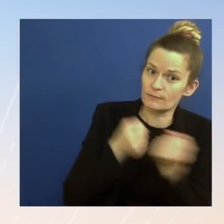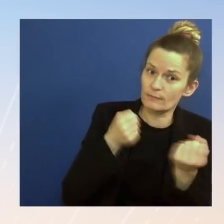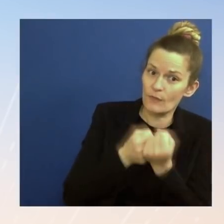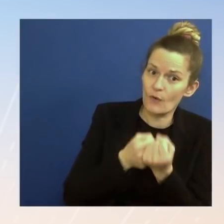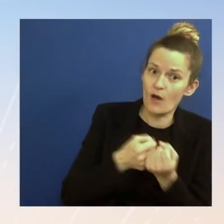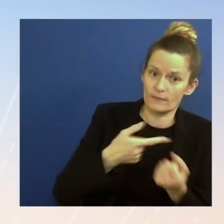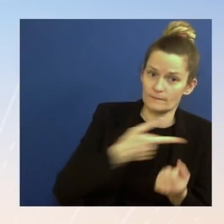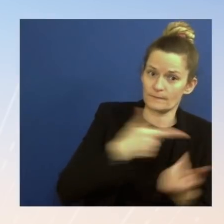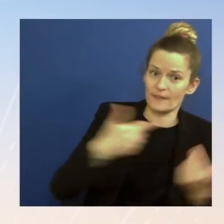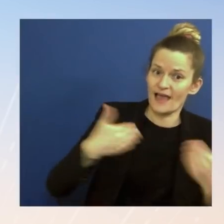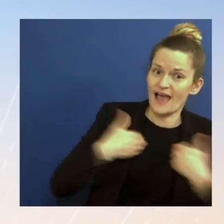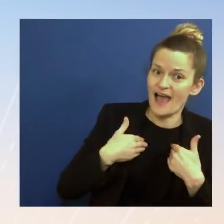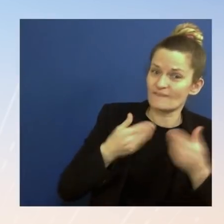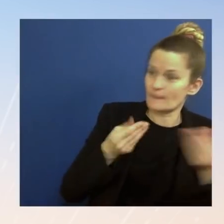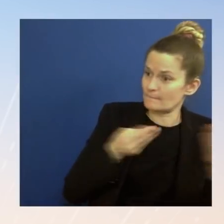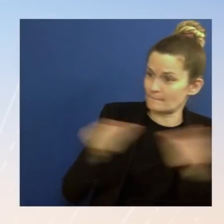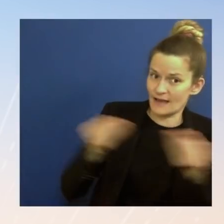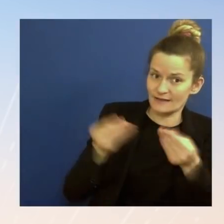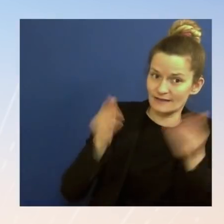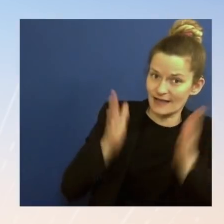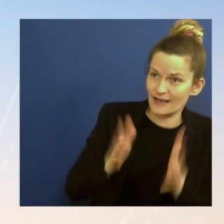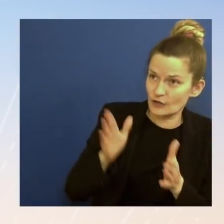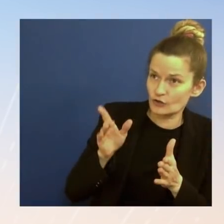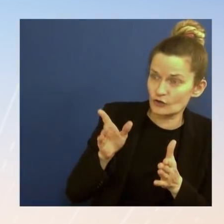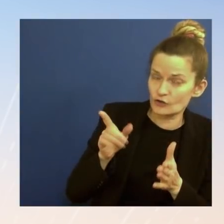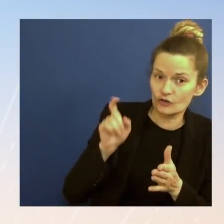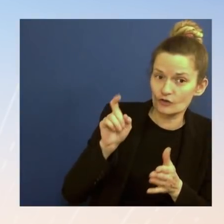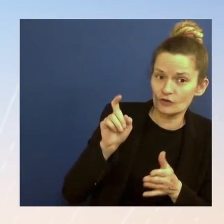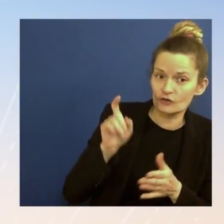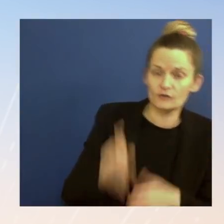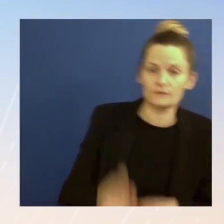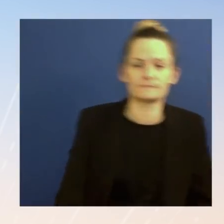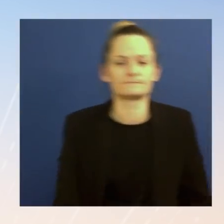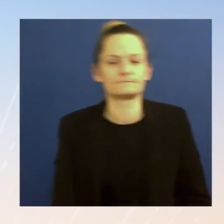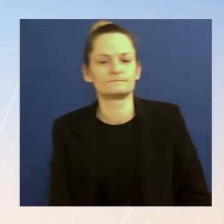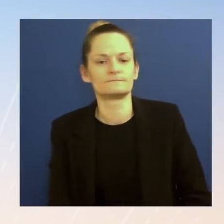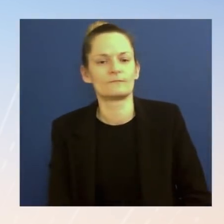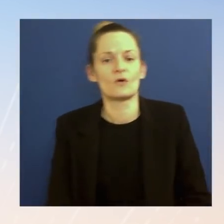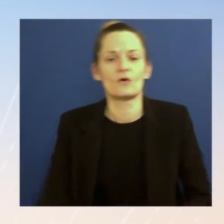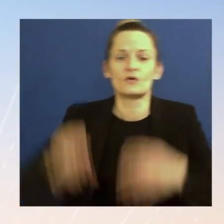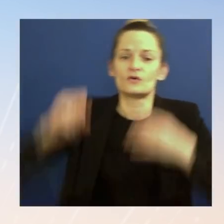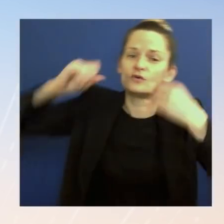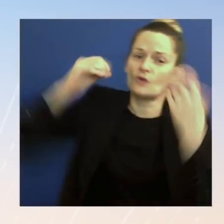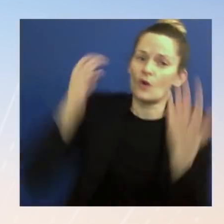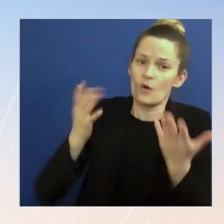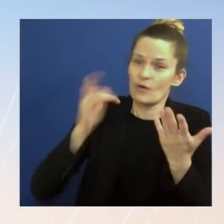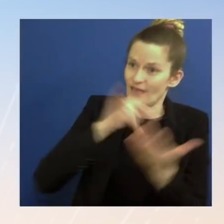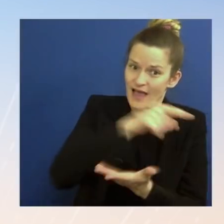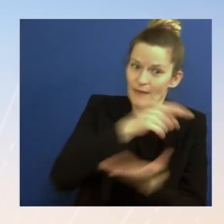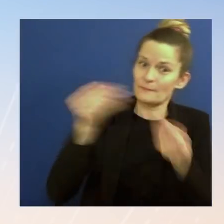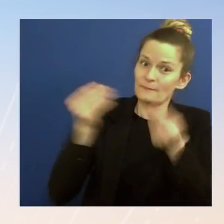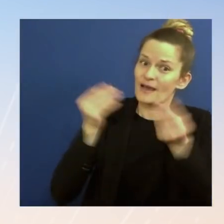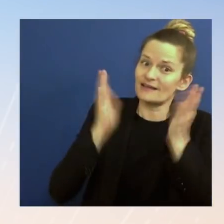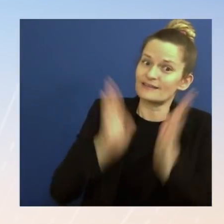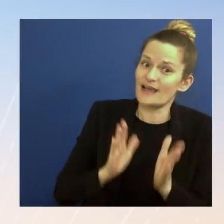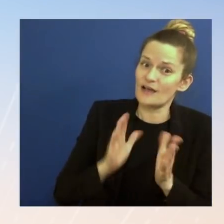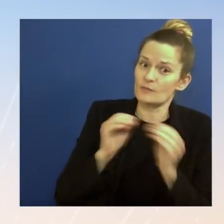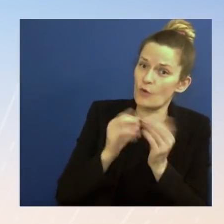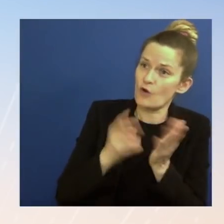towards, like, restorative justice, truth, and reconciliation instead of, you know, traditional justice? Ms. Psaki: I'm happy to check with our national security team on his role.